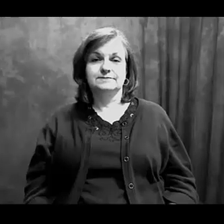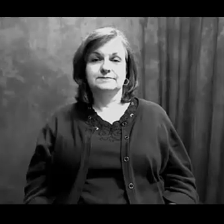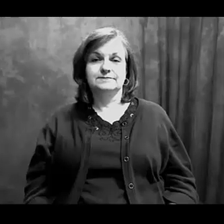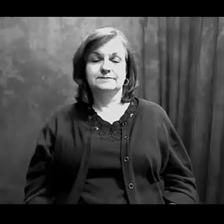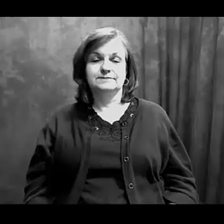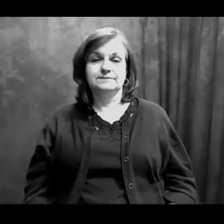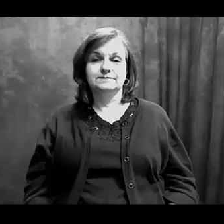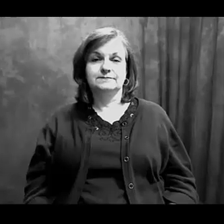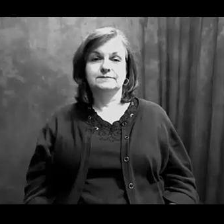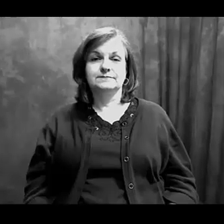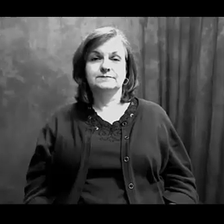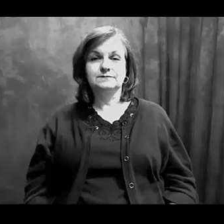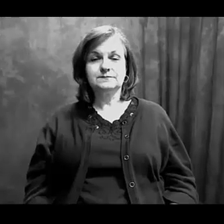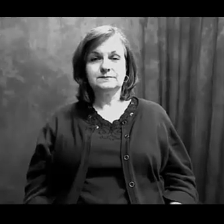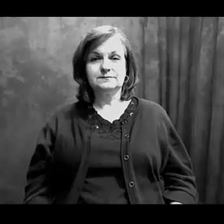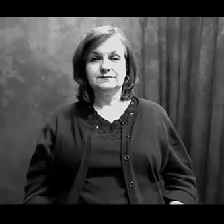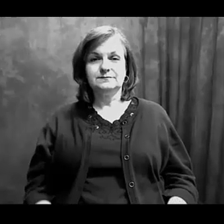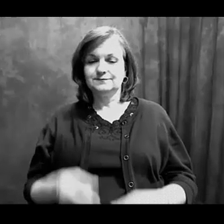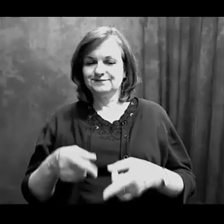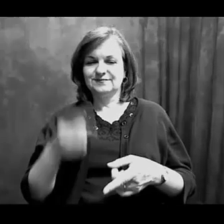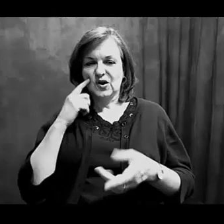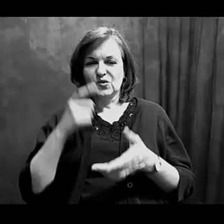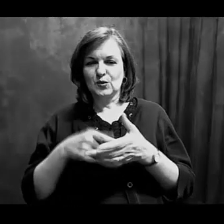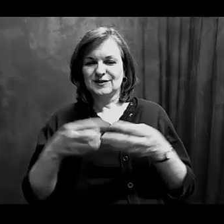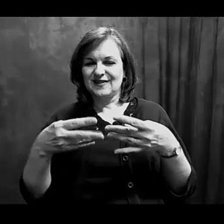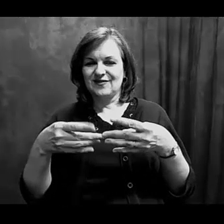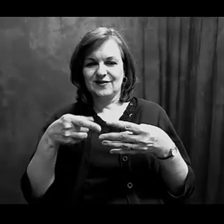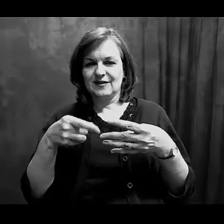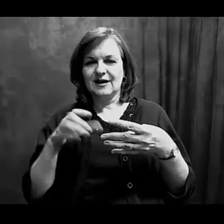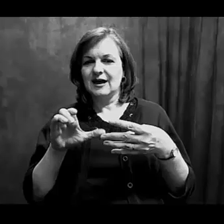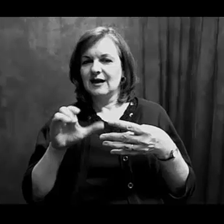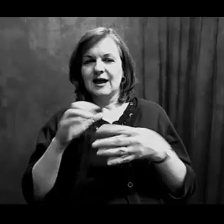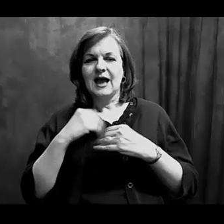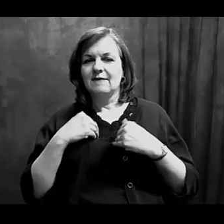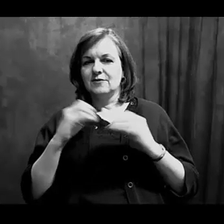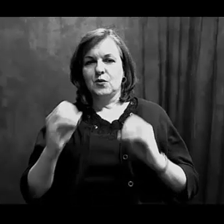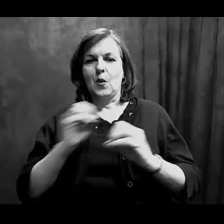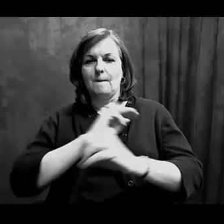and you notice that they don't have muscle they don't have all of this